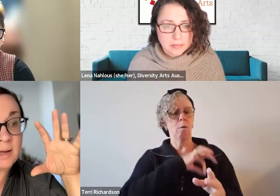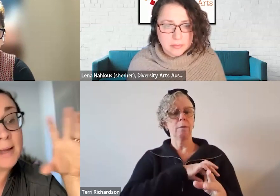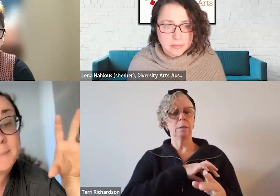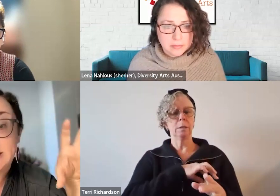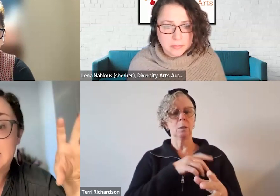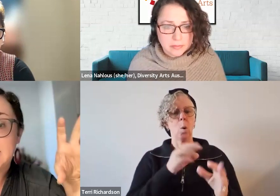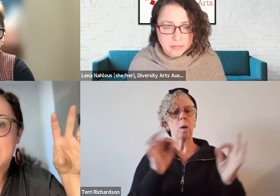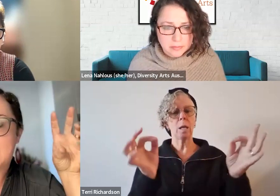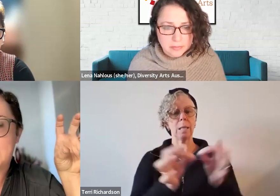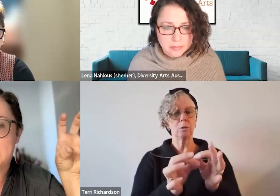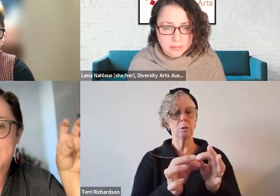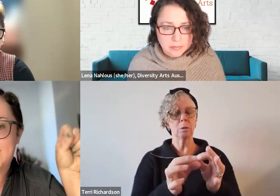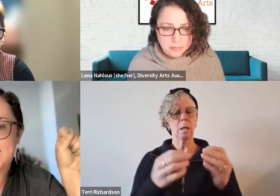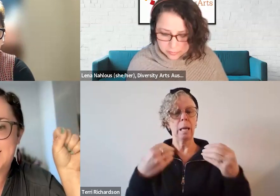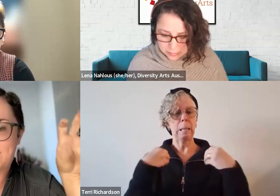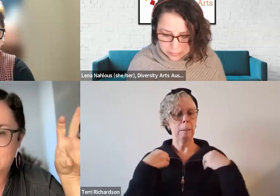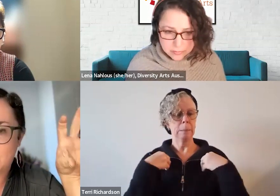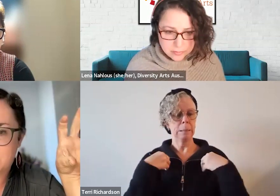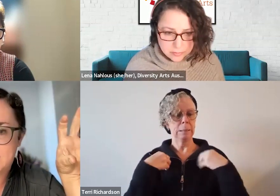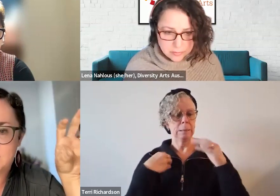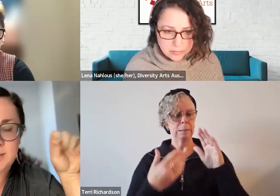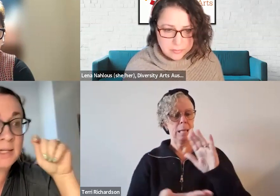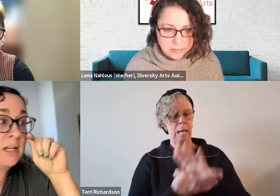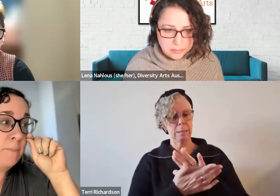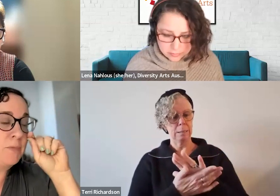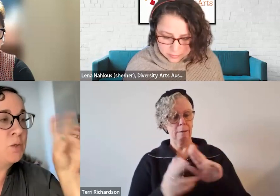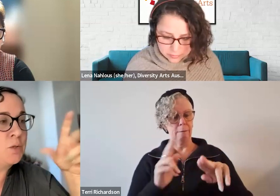companies registered under the Federal Corporations Act do specify